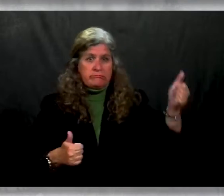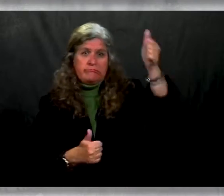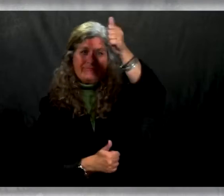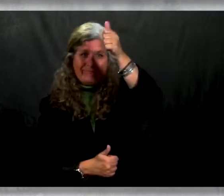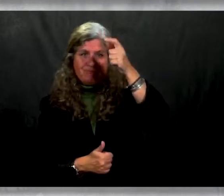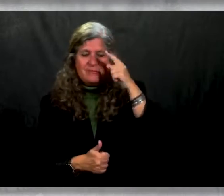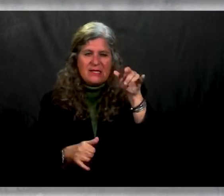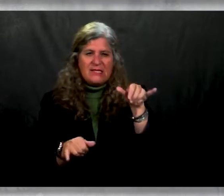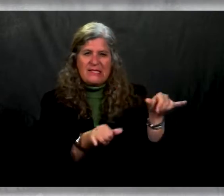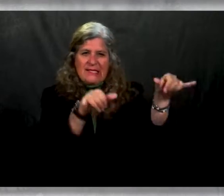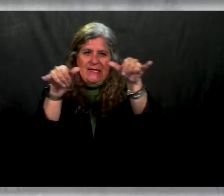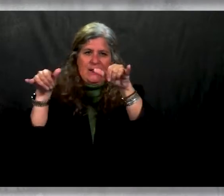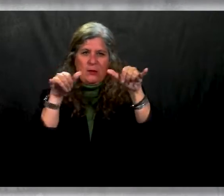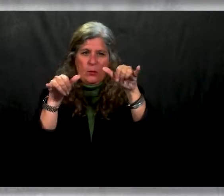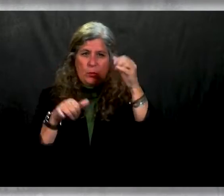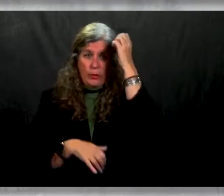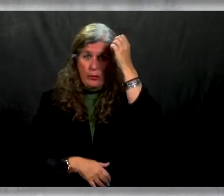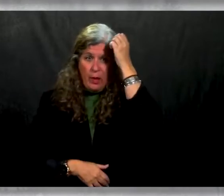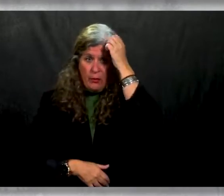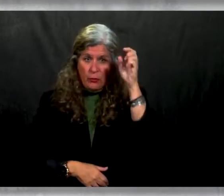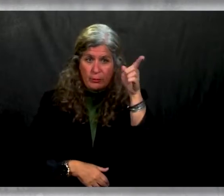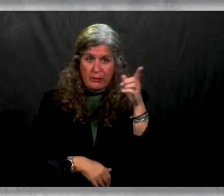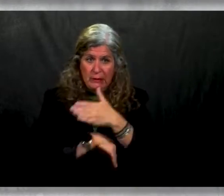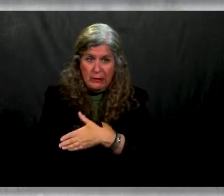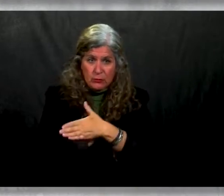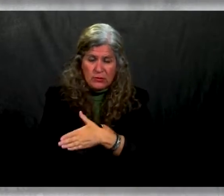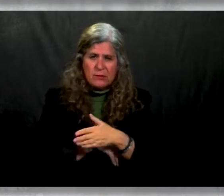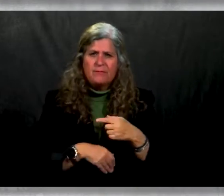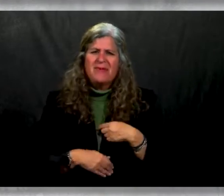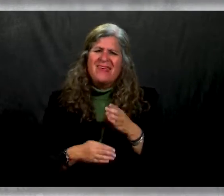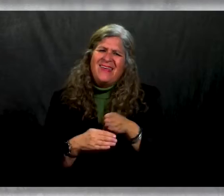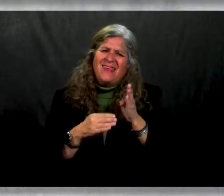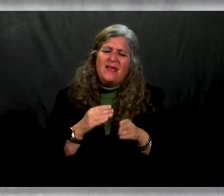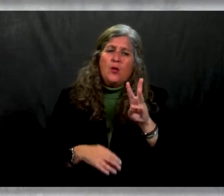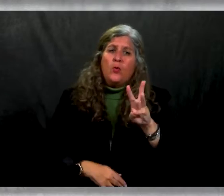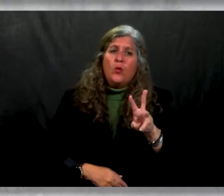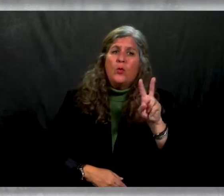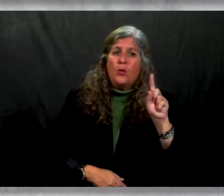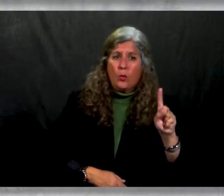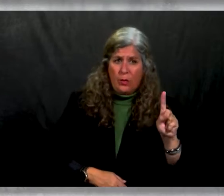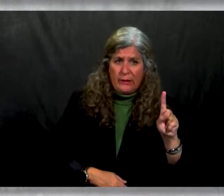which Germany had lost, Germany was also forced to sign a guilt clause that they had caused the war,